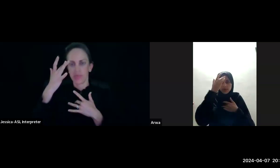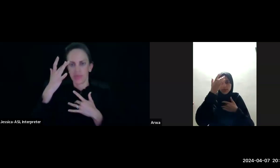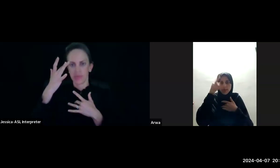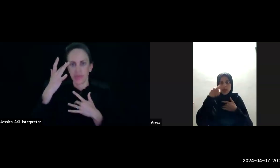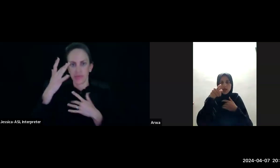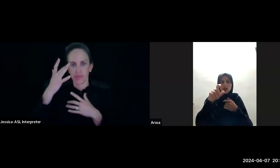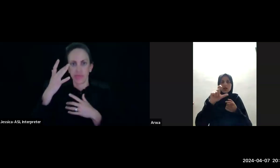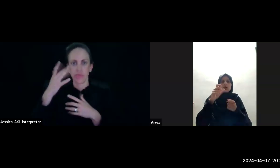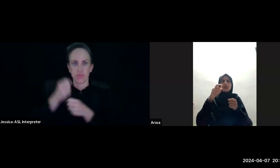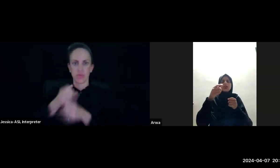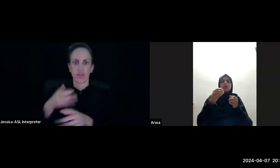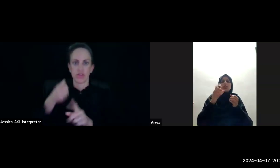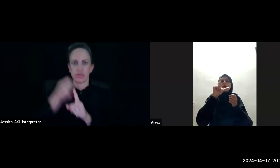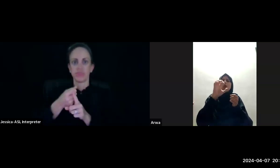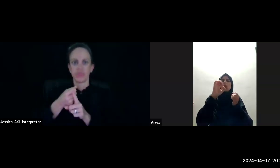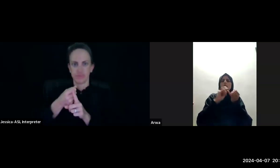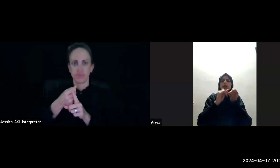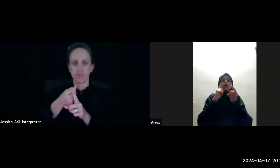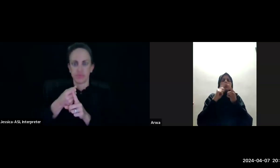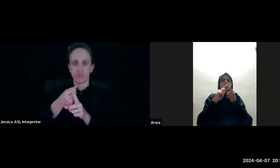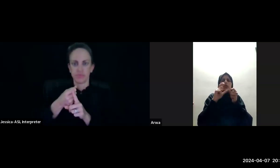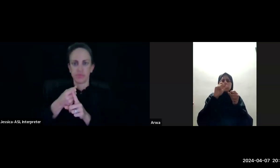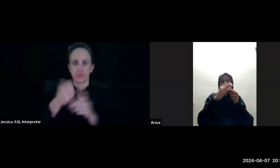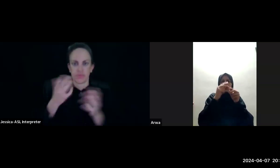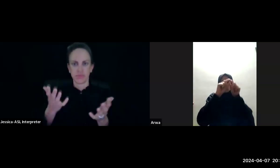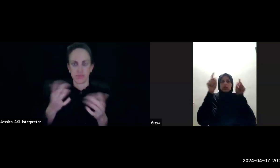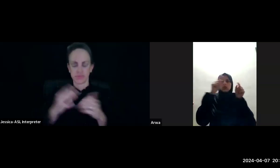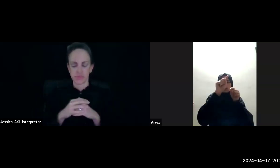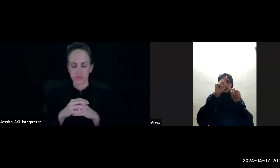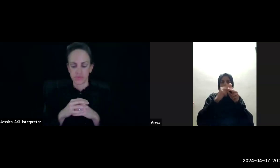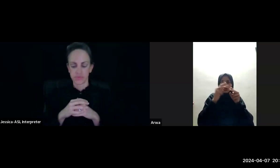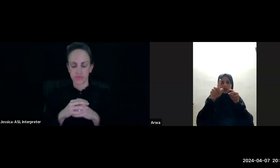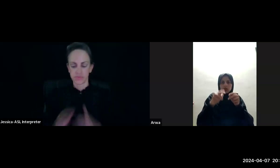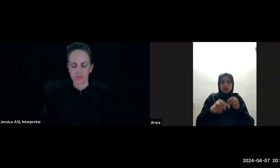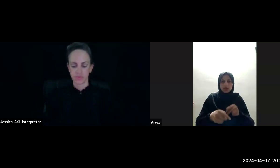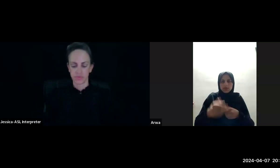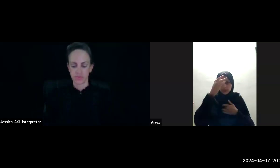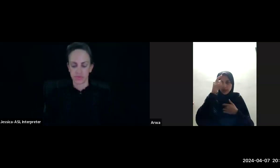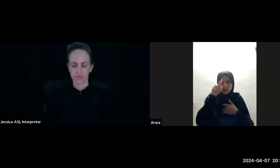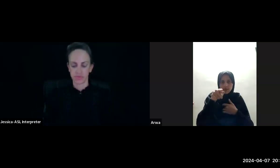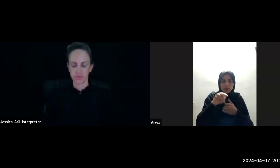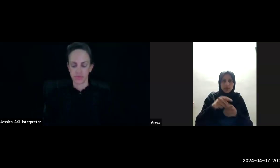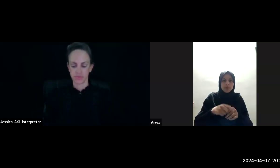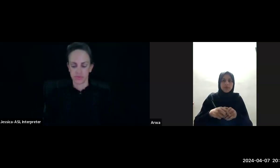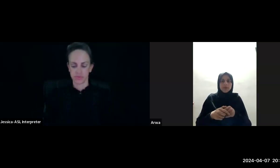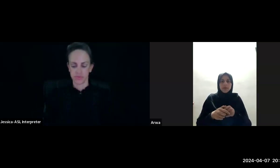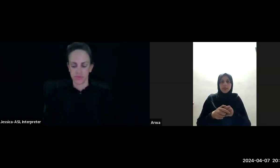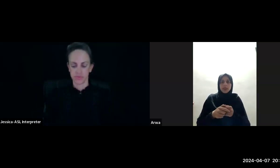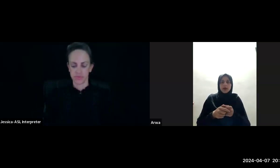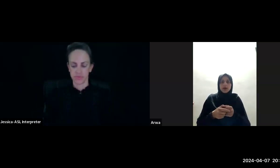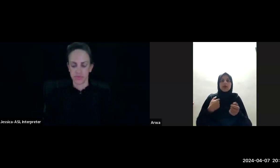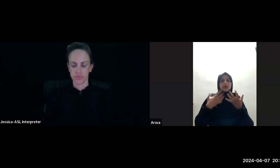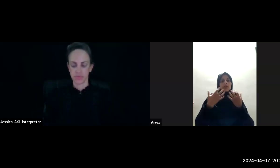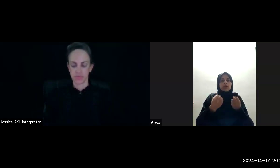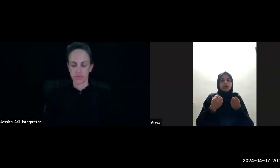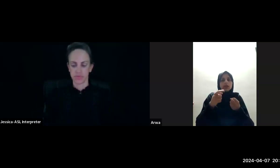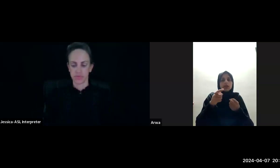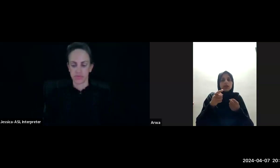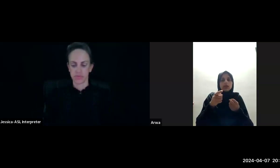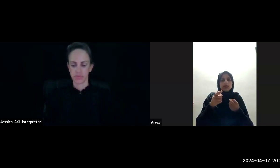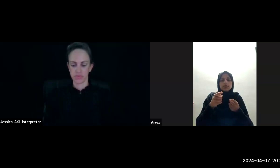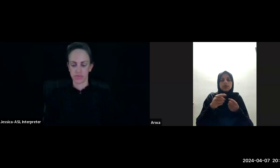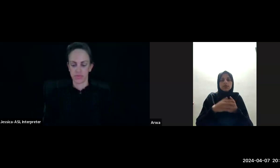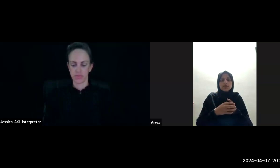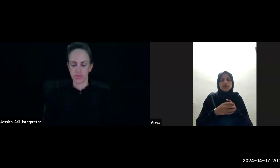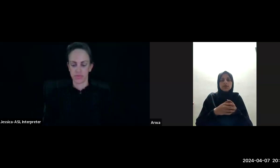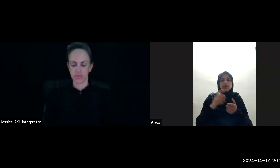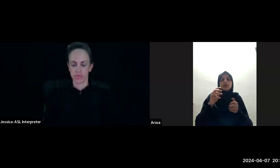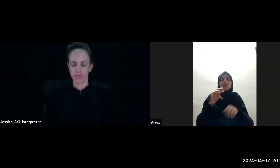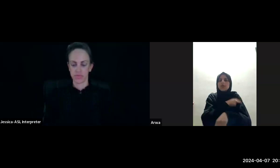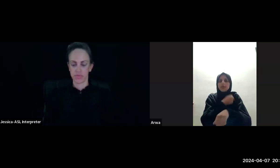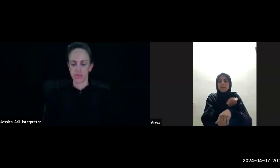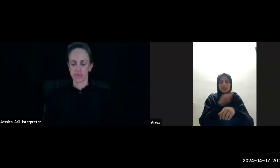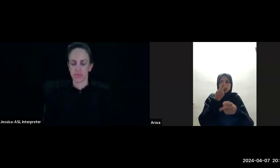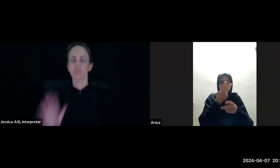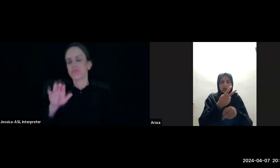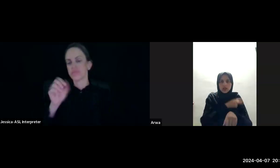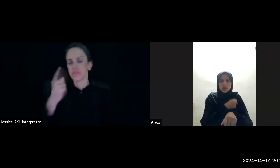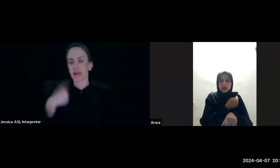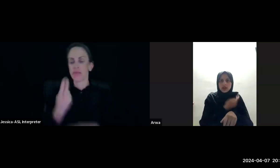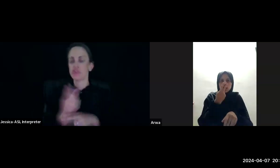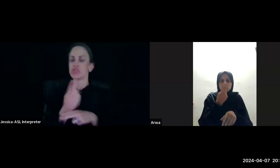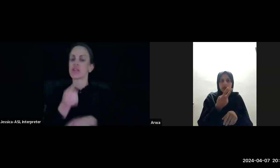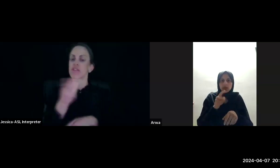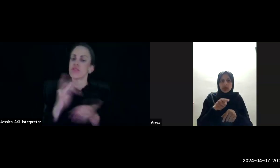okay so this we call as compound hetero____. now I'm using few medical jargons here. okay I have used